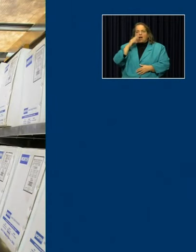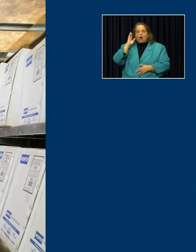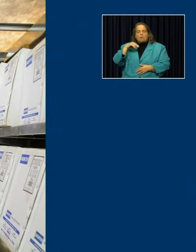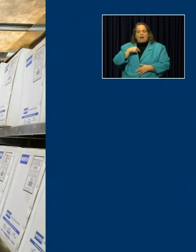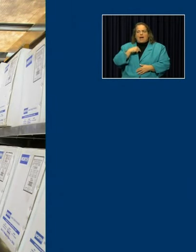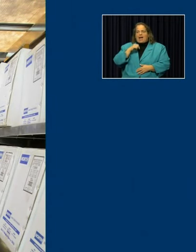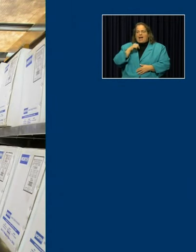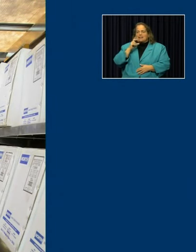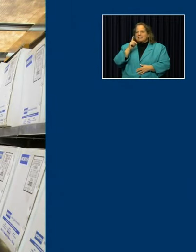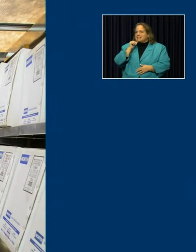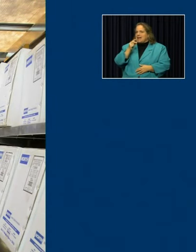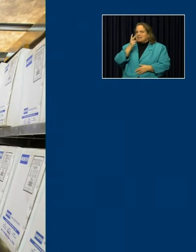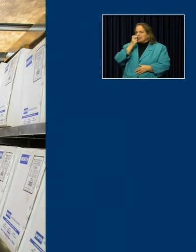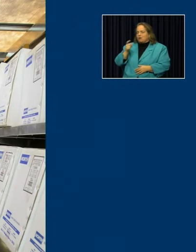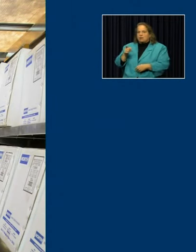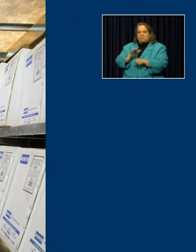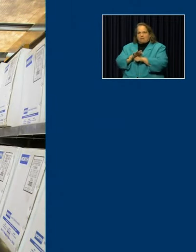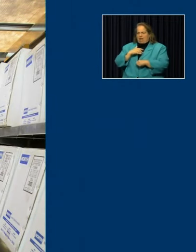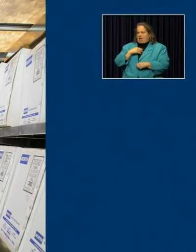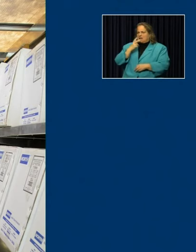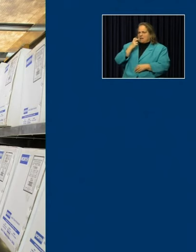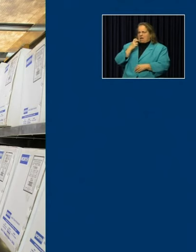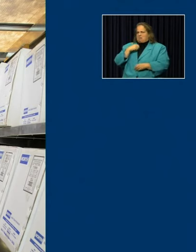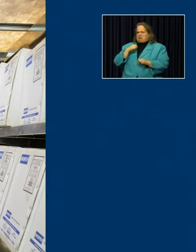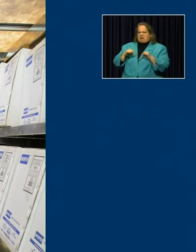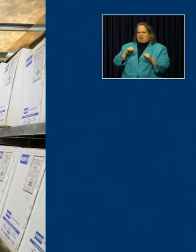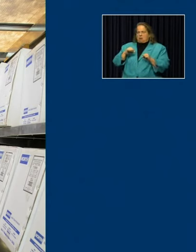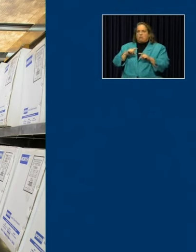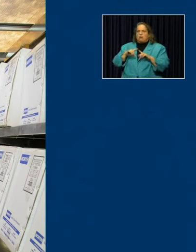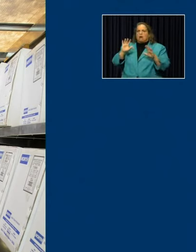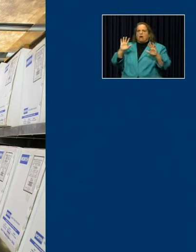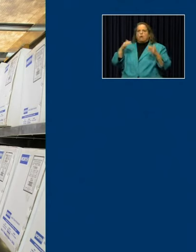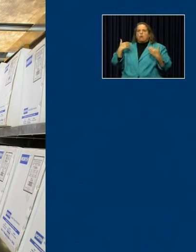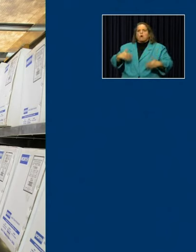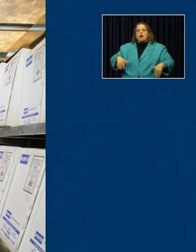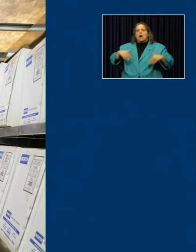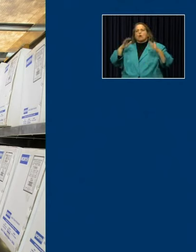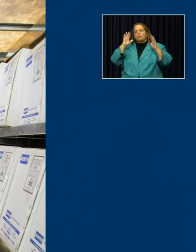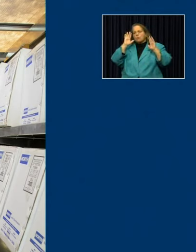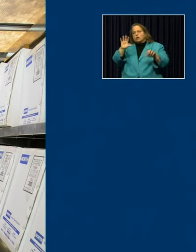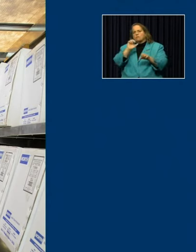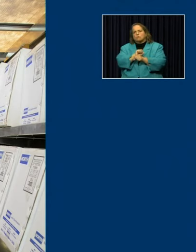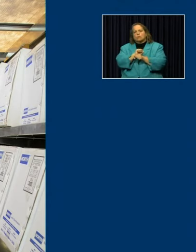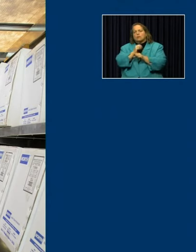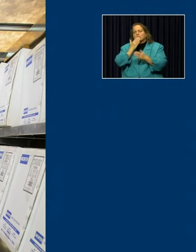THAT YOU DROP IT AT YOUR KENTUCKY STATE POLICE POST OR